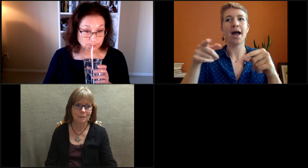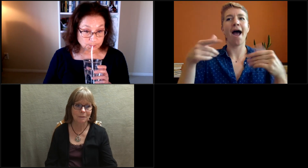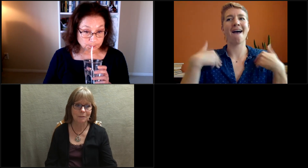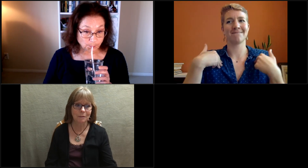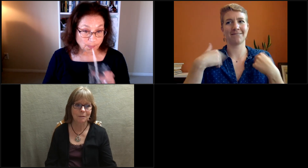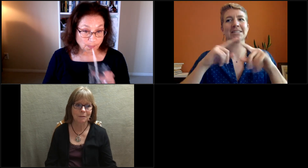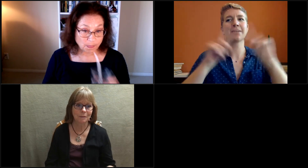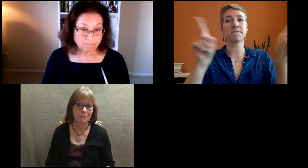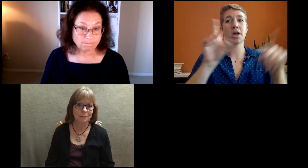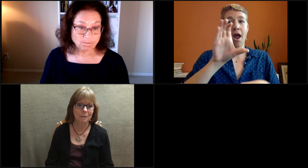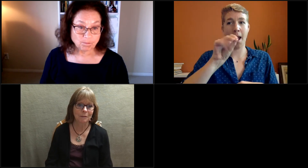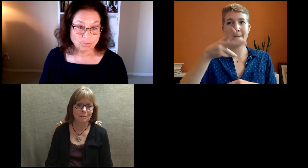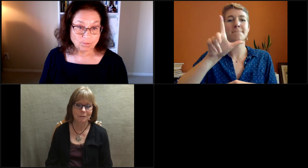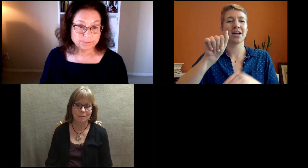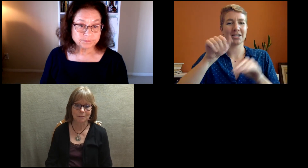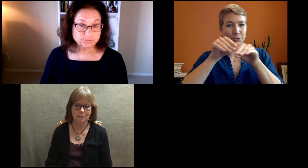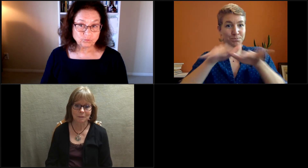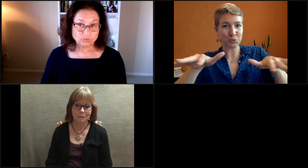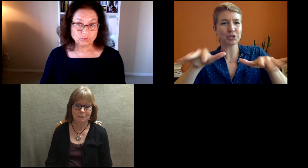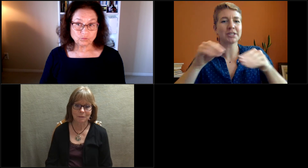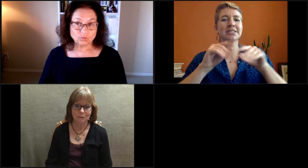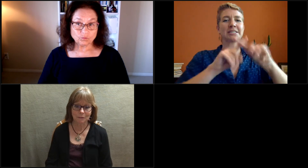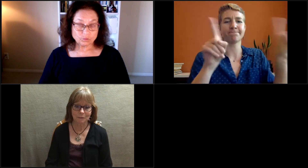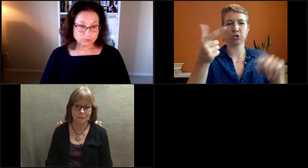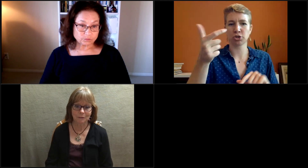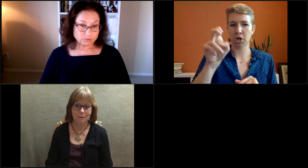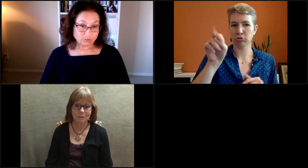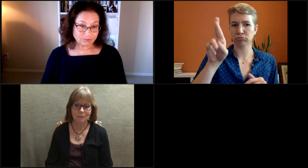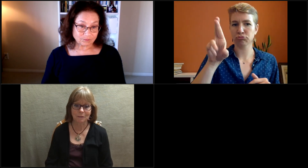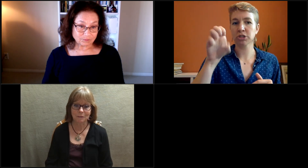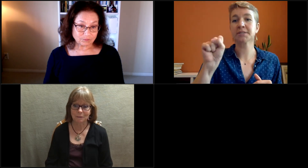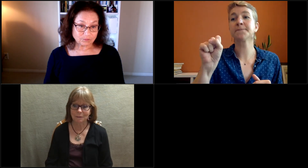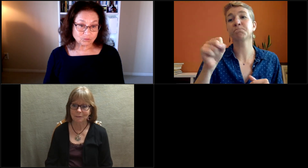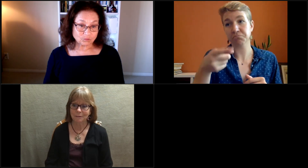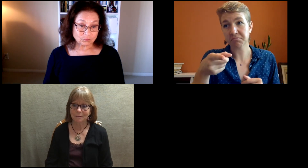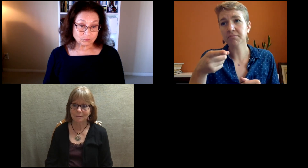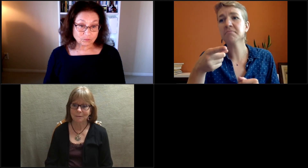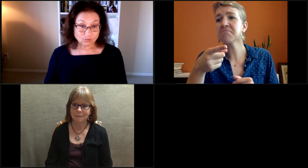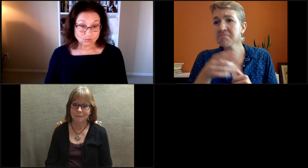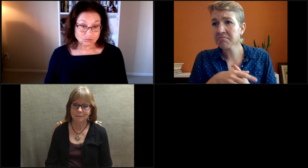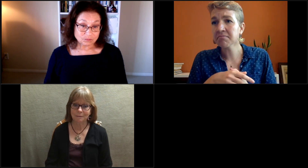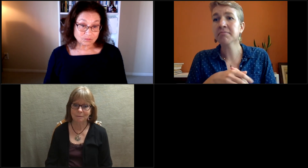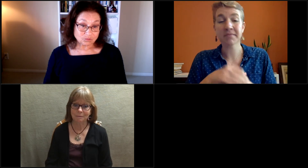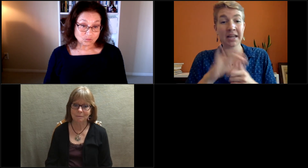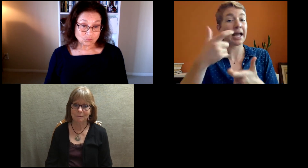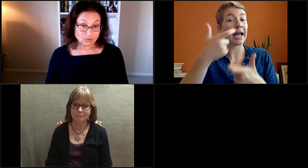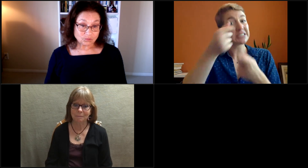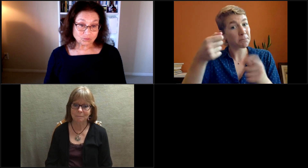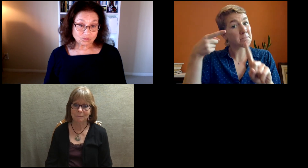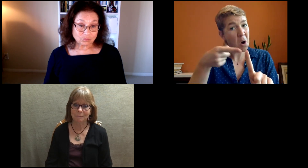that there are different copula distributions in different genres.”